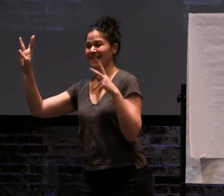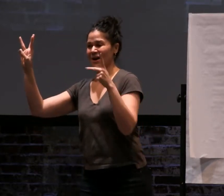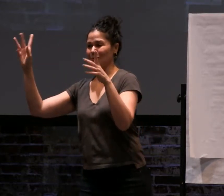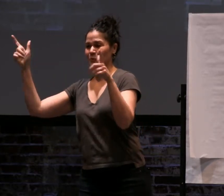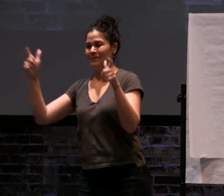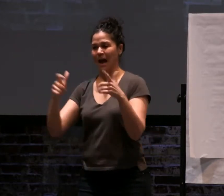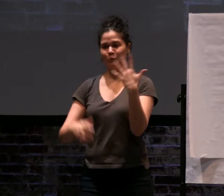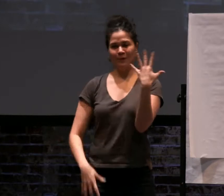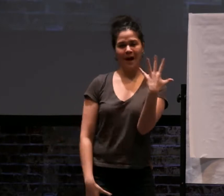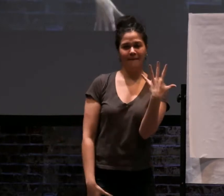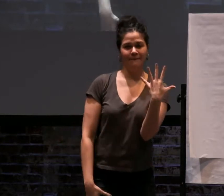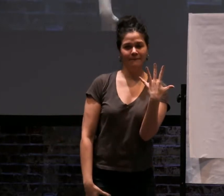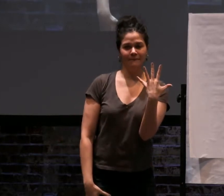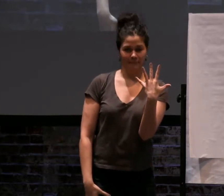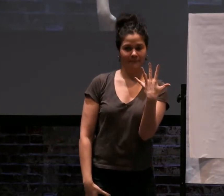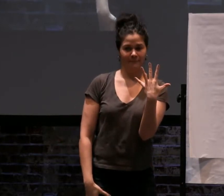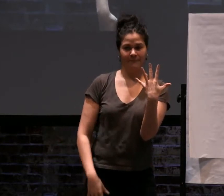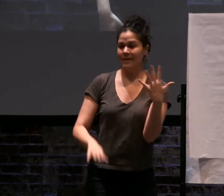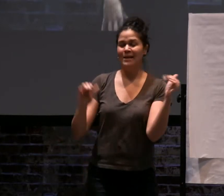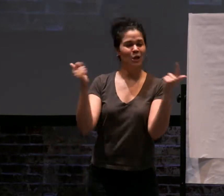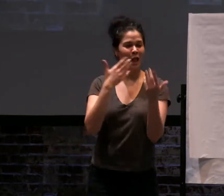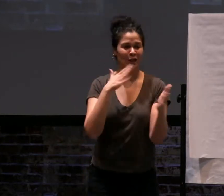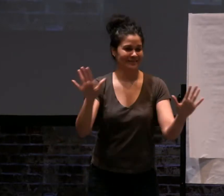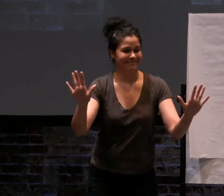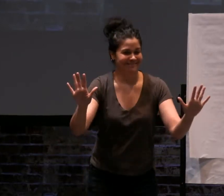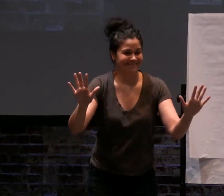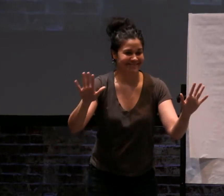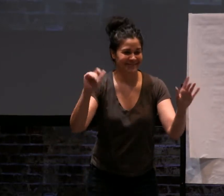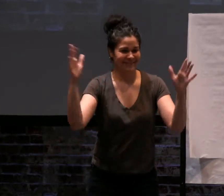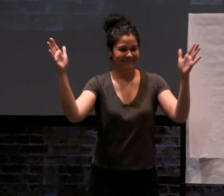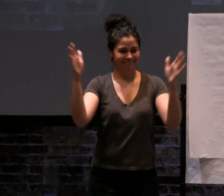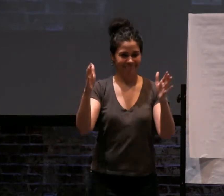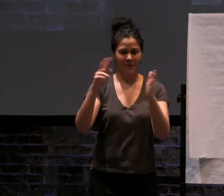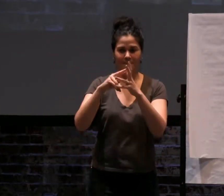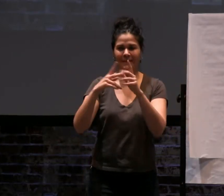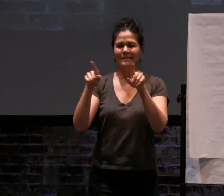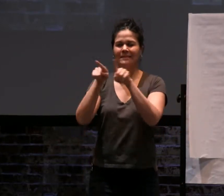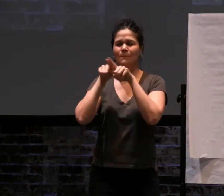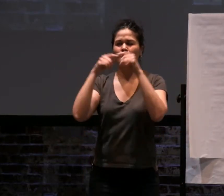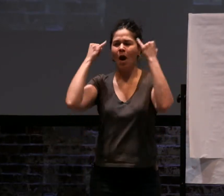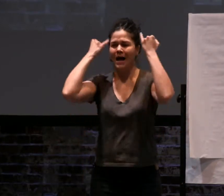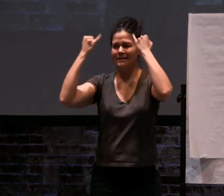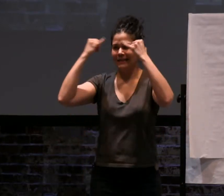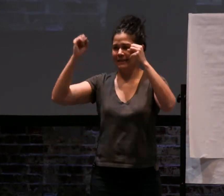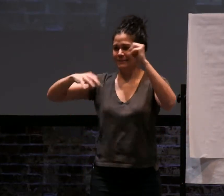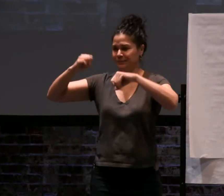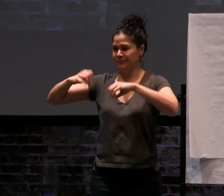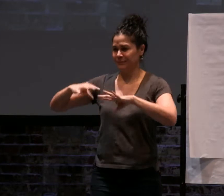We had six. We are now turning that into five groups,